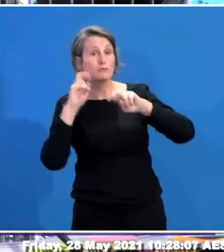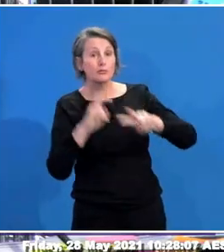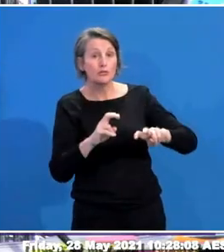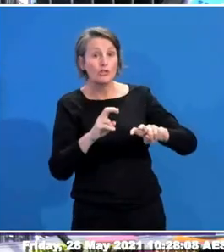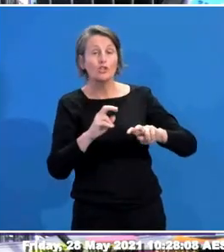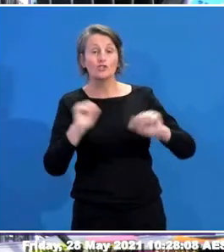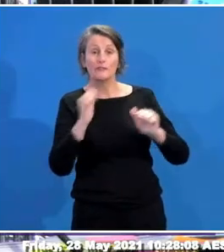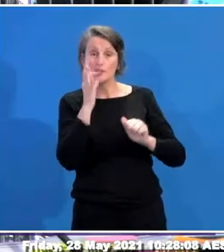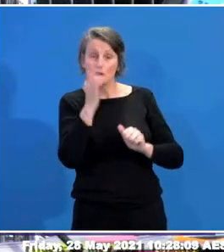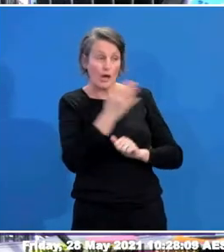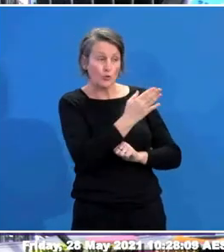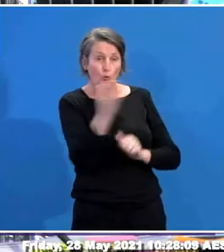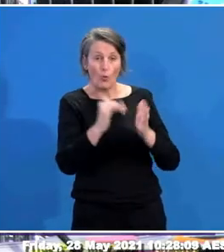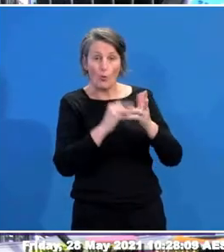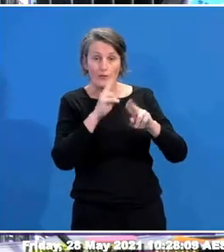their understanding of the Response Team.